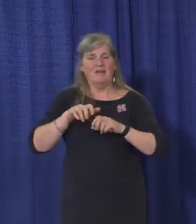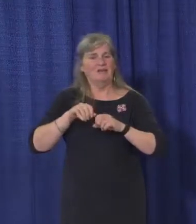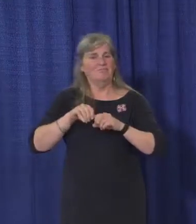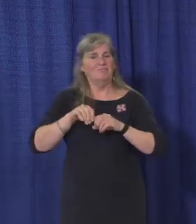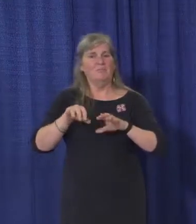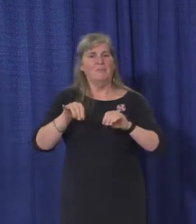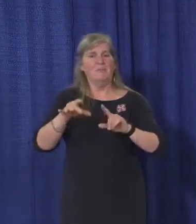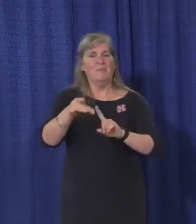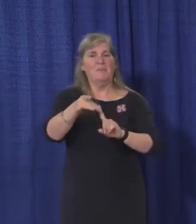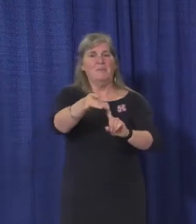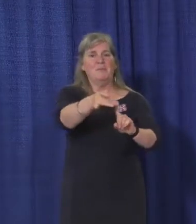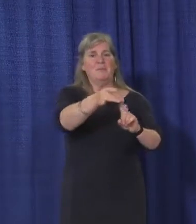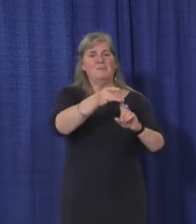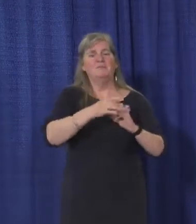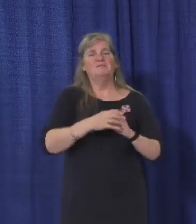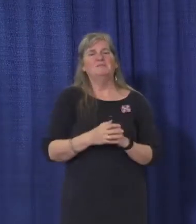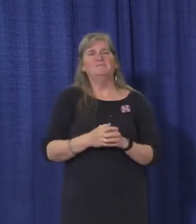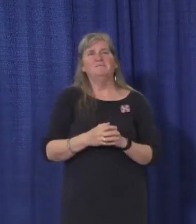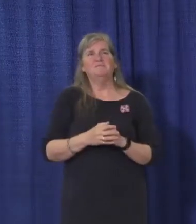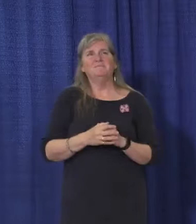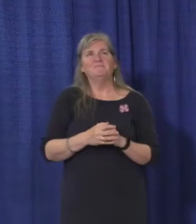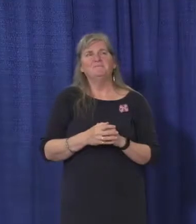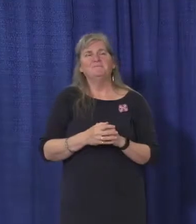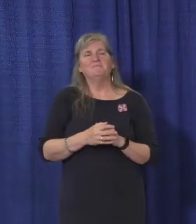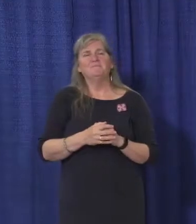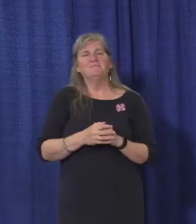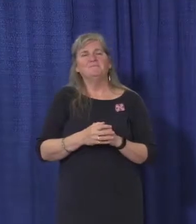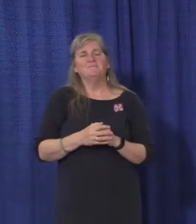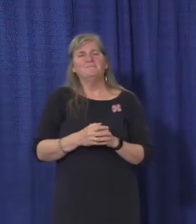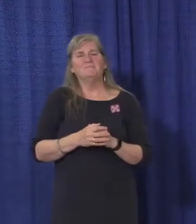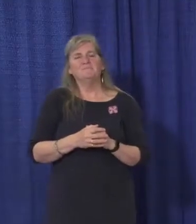opportunity.